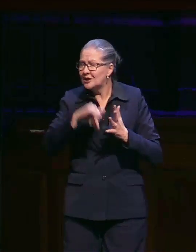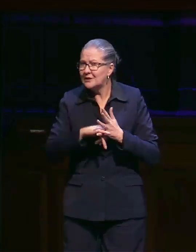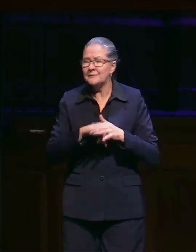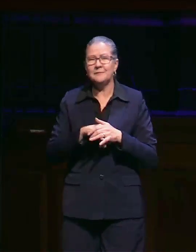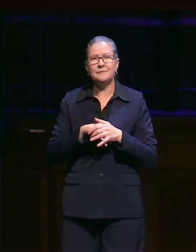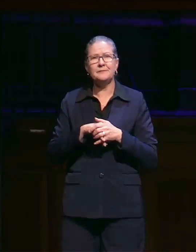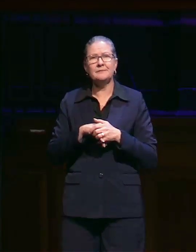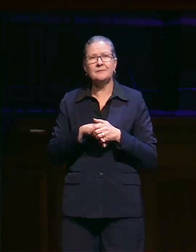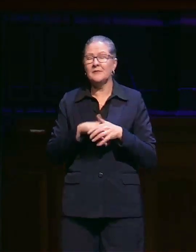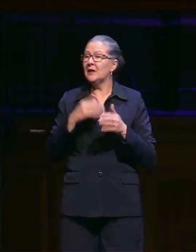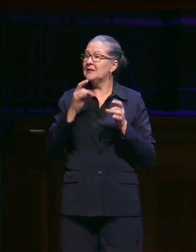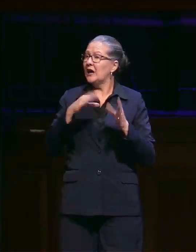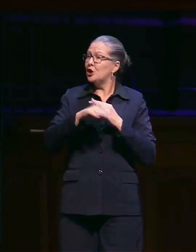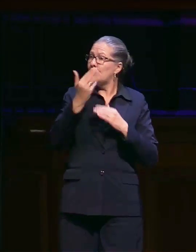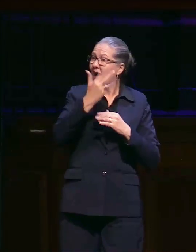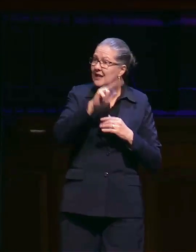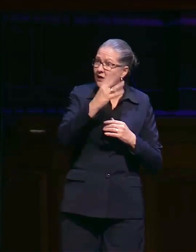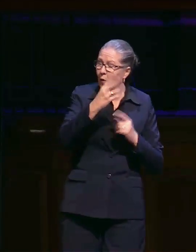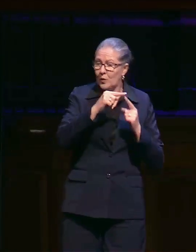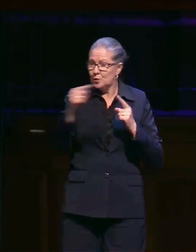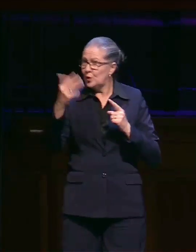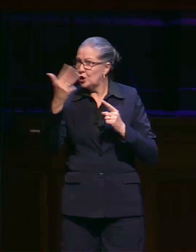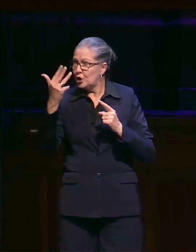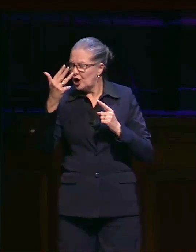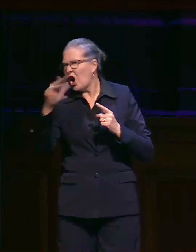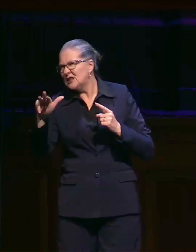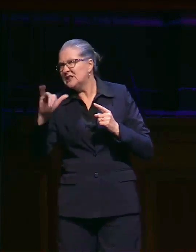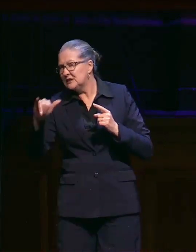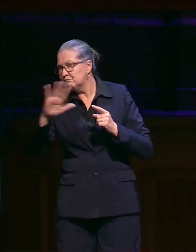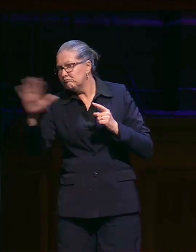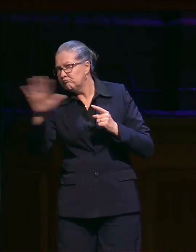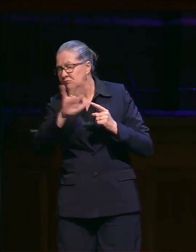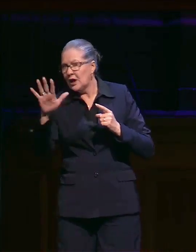1984 through to the 1990s we removed regulations that were said to hamper